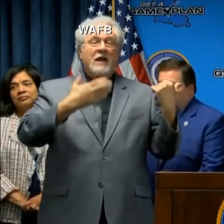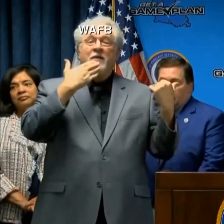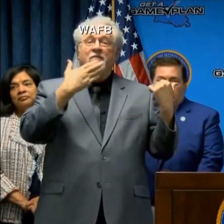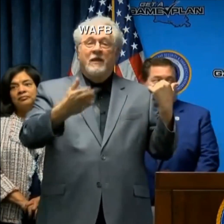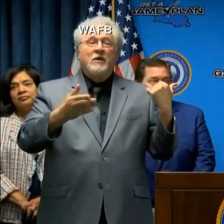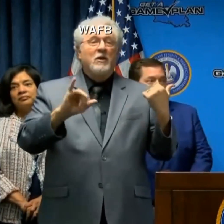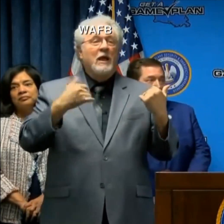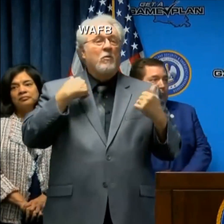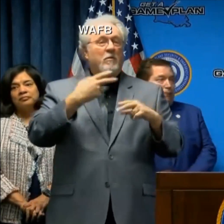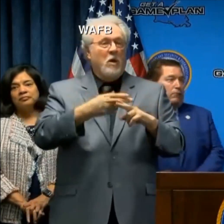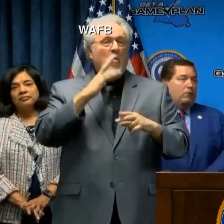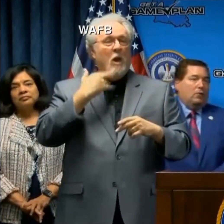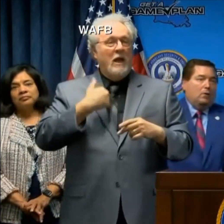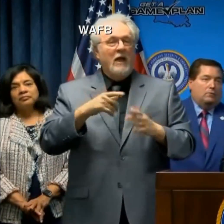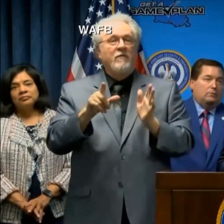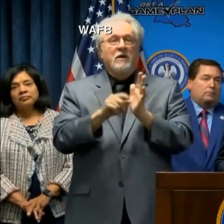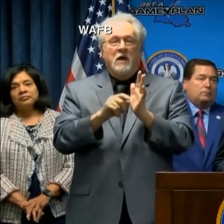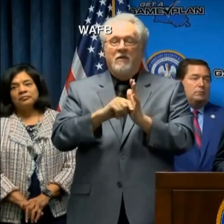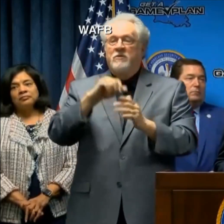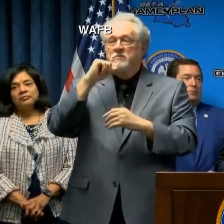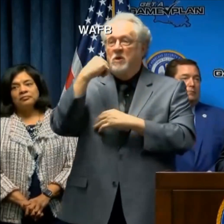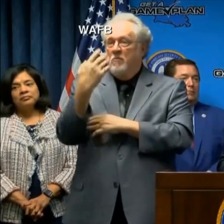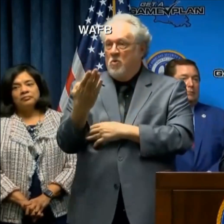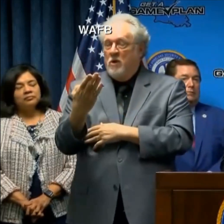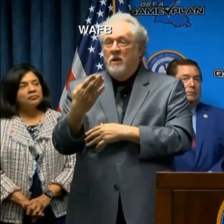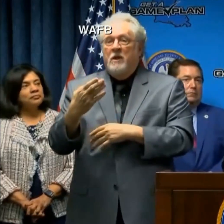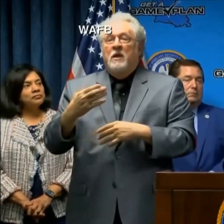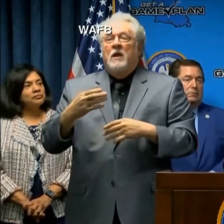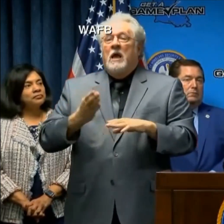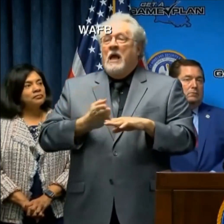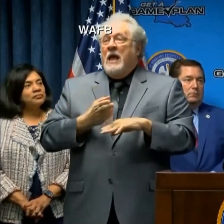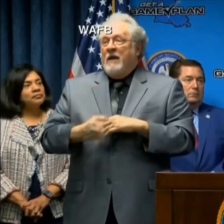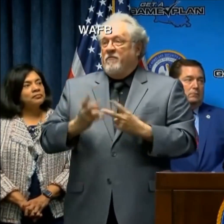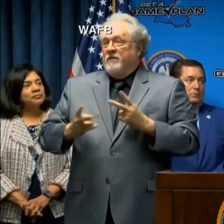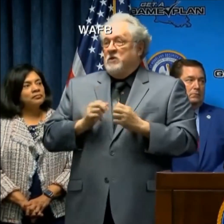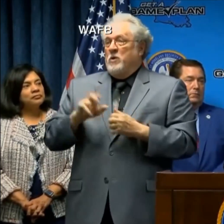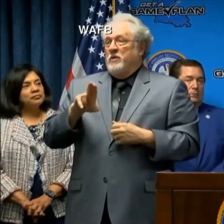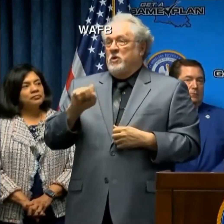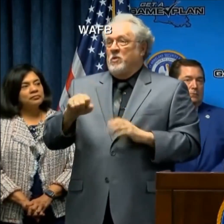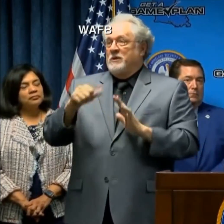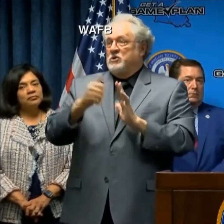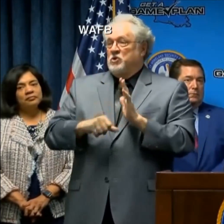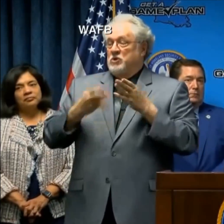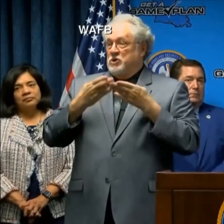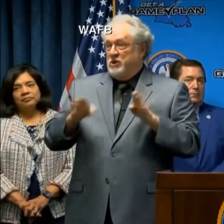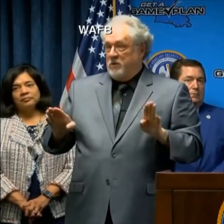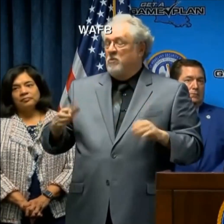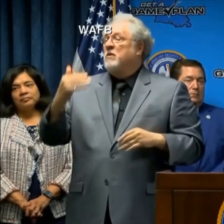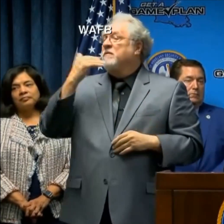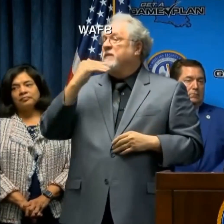mentioned we will have a press conference tomorrow morning following the visit with the US Surgeon General I want to thank you for coming out tonight